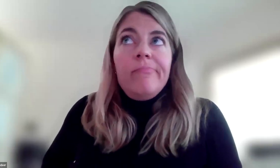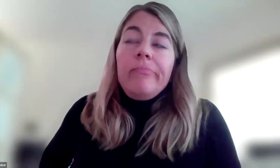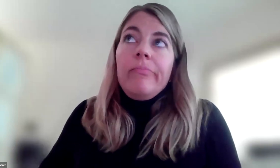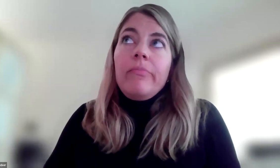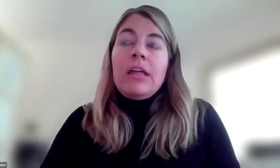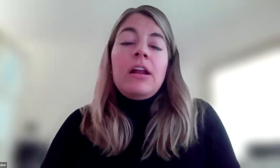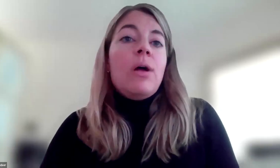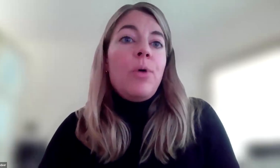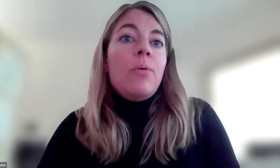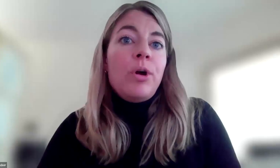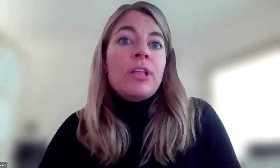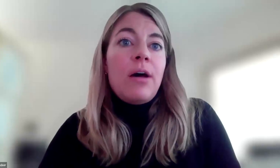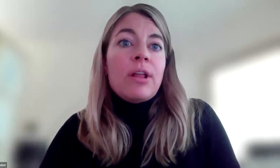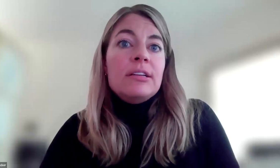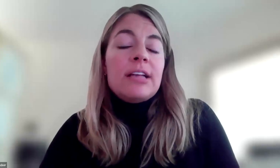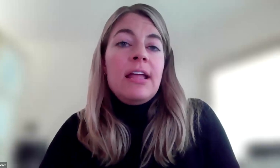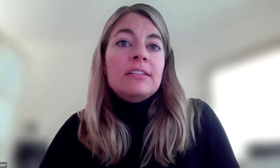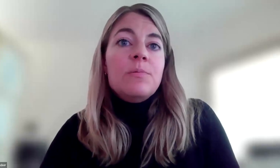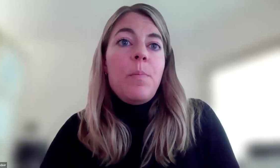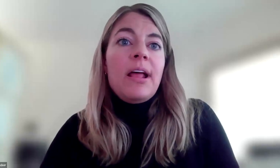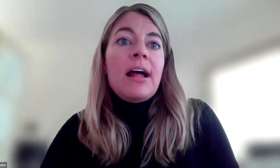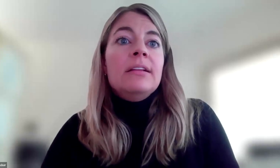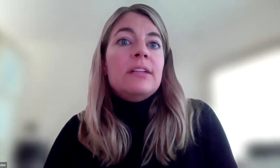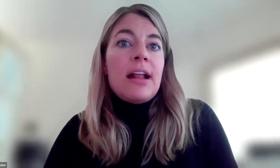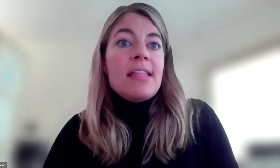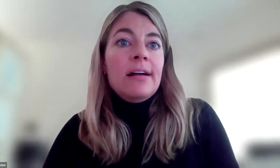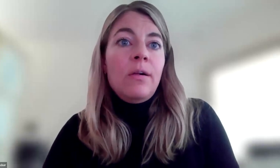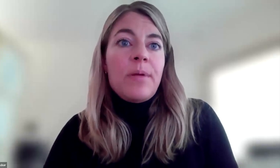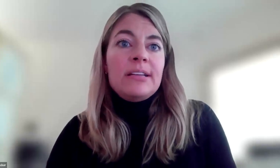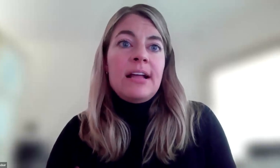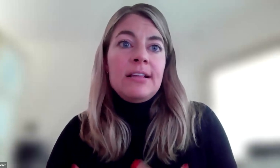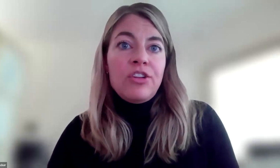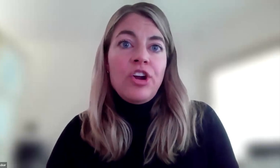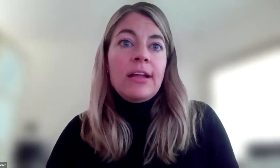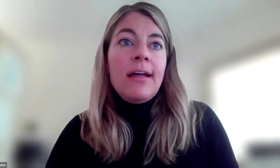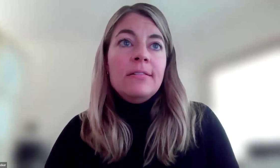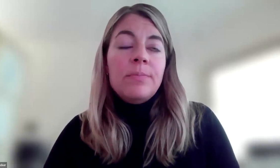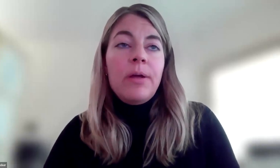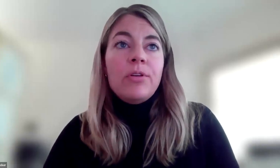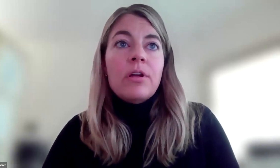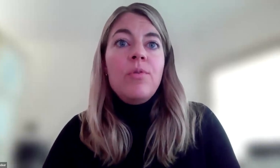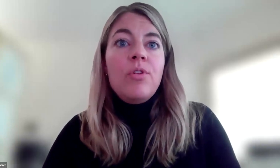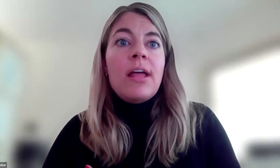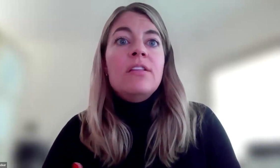case. But it's not ideal because as an attorney I need to be able to communicate directly with my